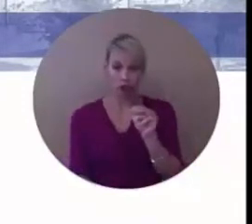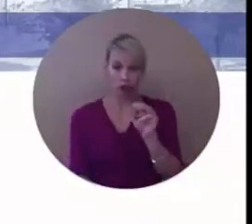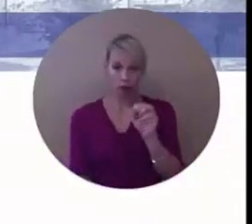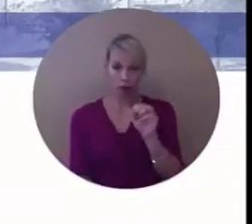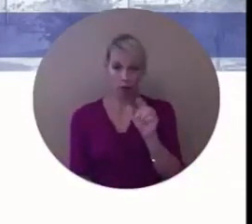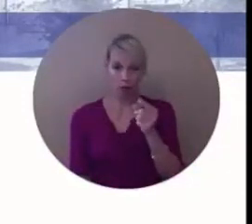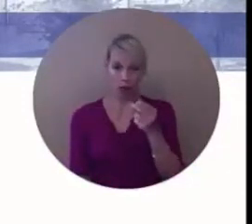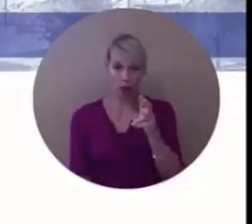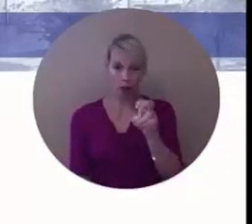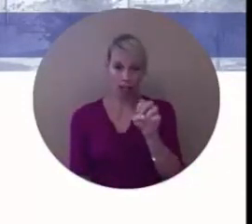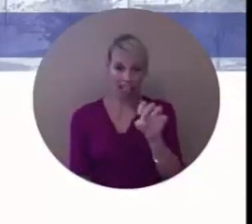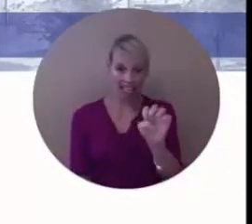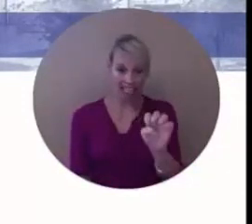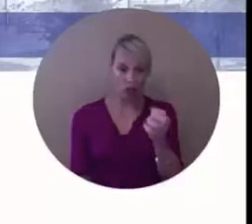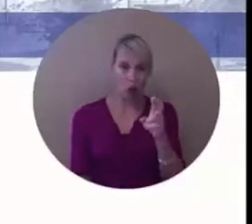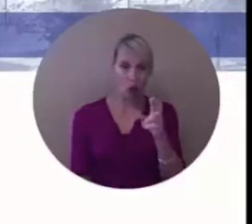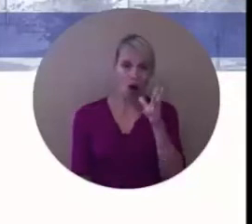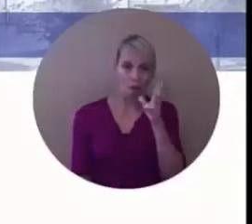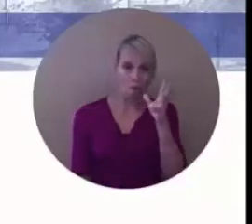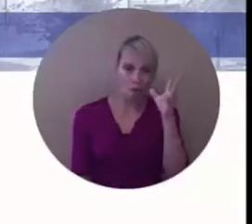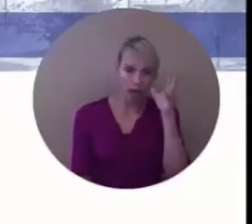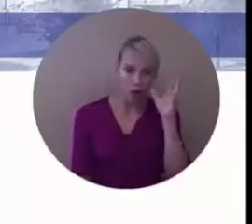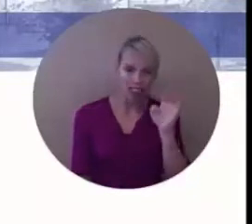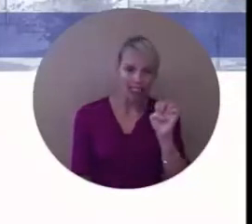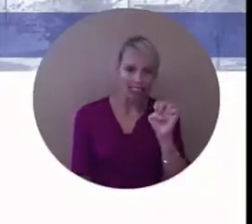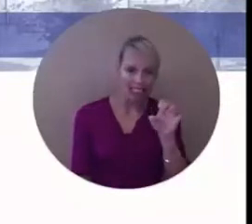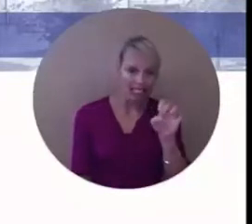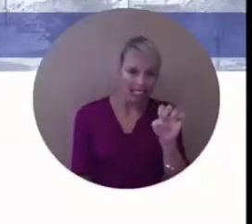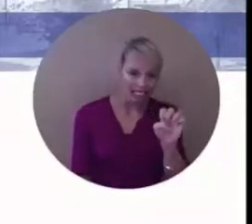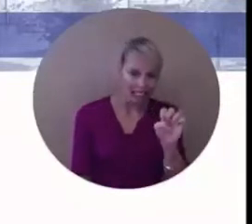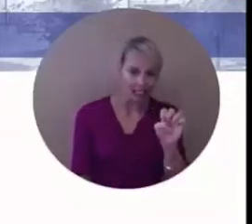You're familiar with the term motherese or parentese.